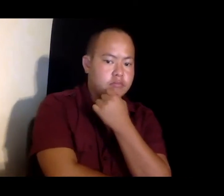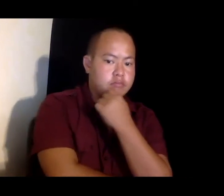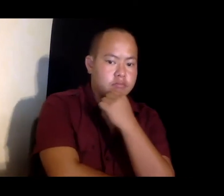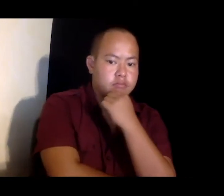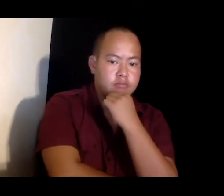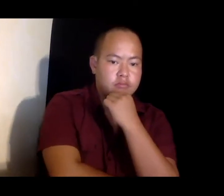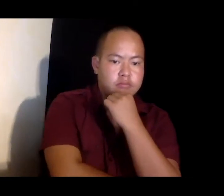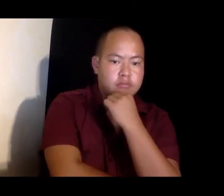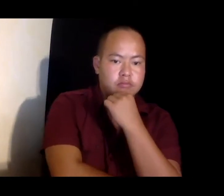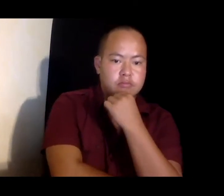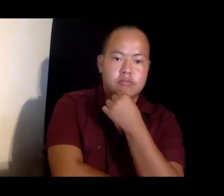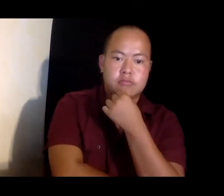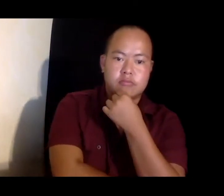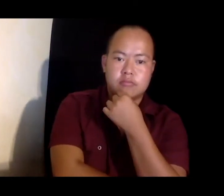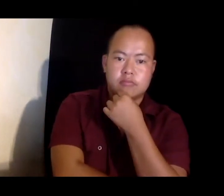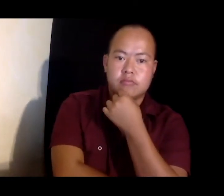How do they screen?